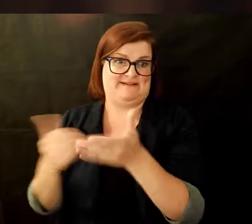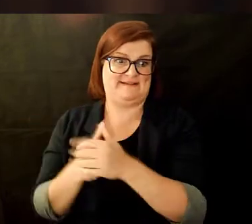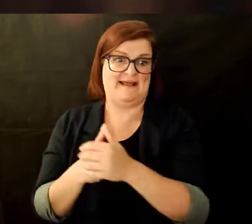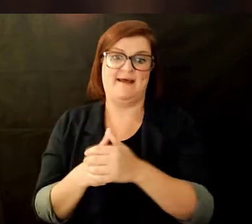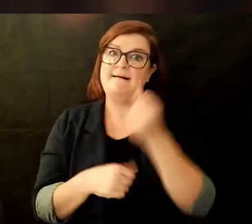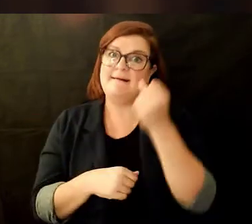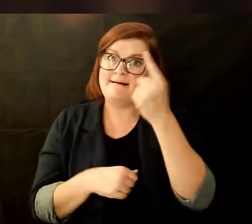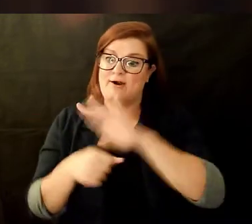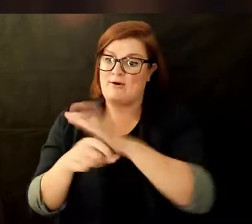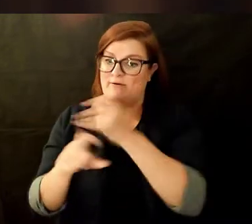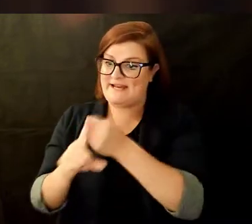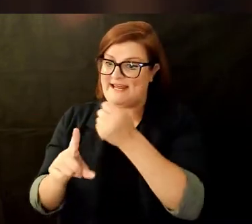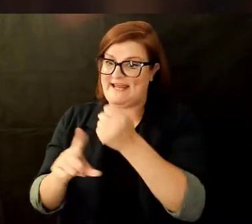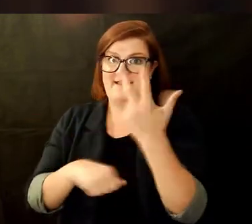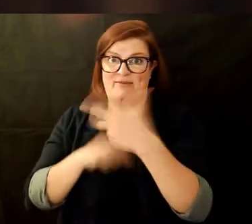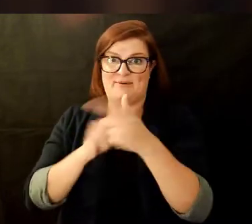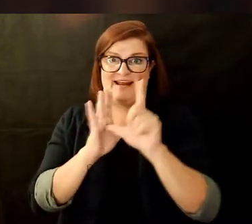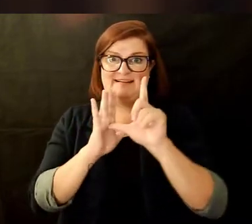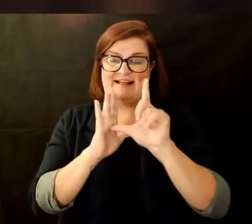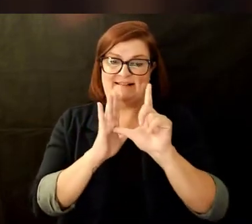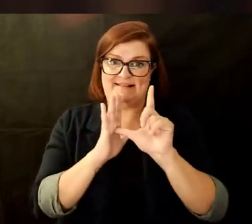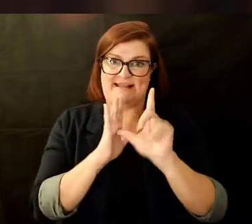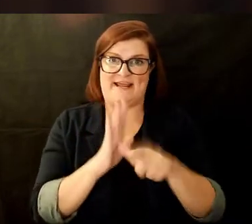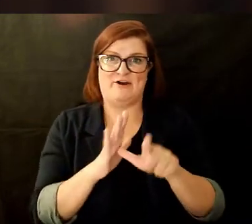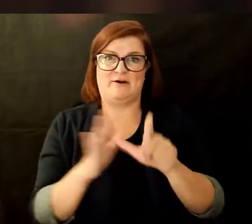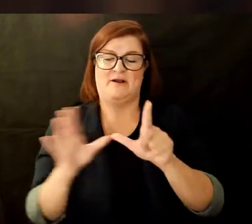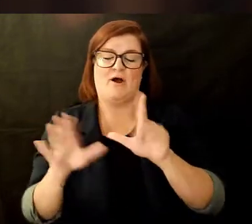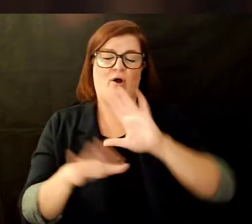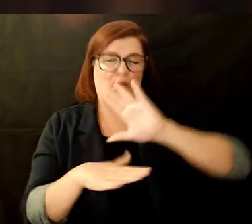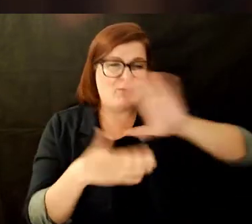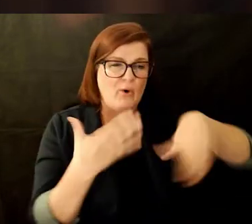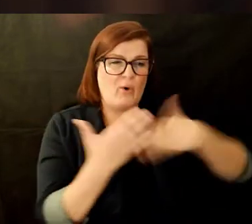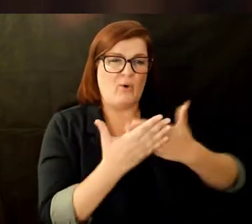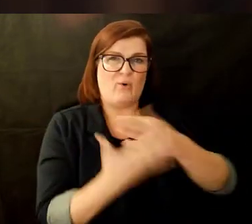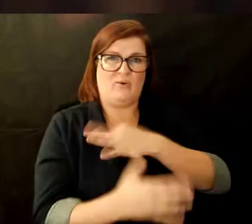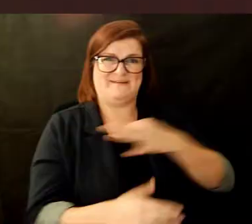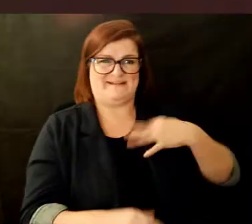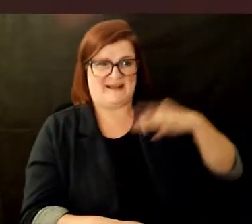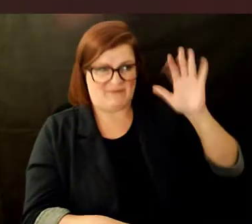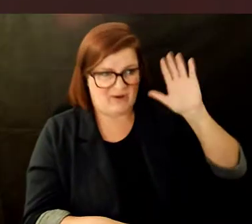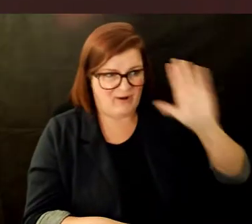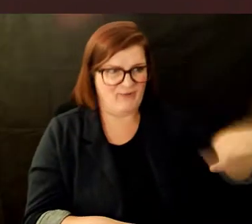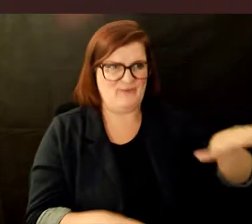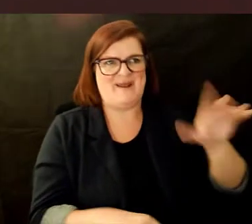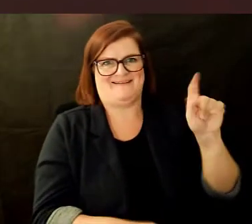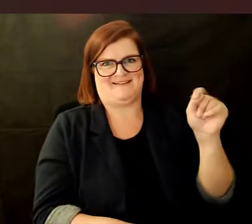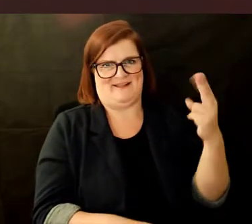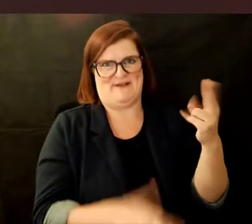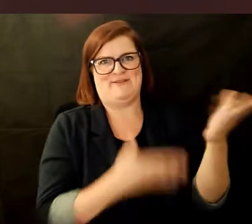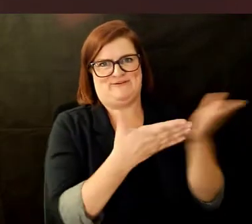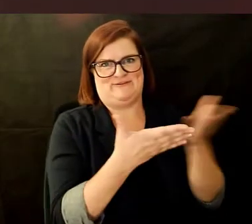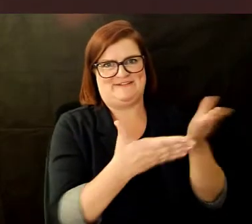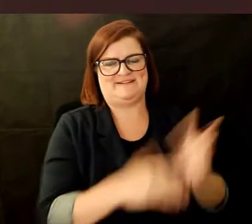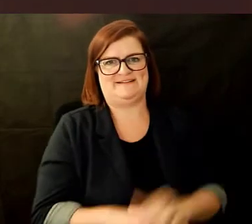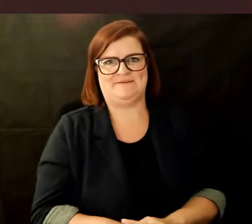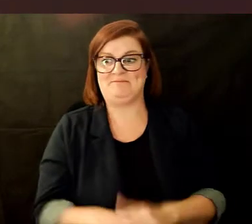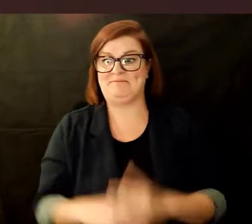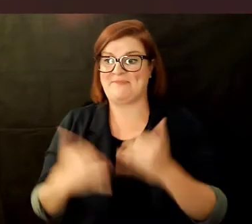we had every therapist and clinician doing telehealth services. Now, I can see a much larger proportion